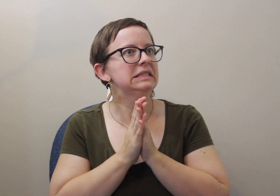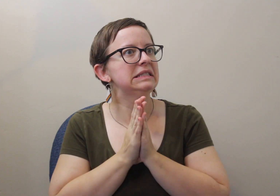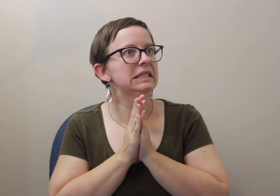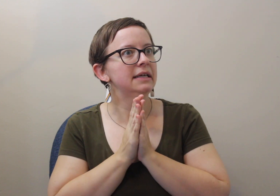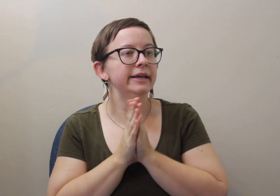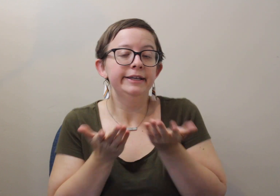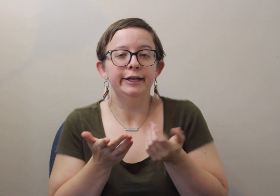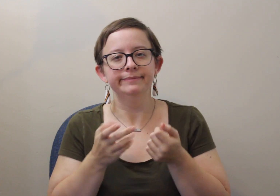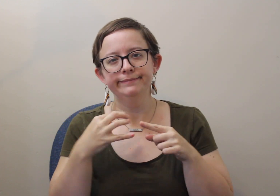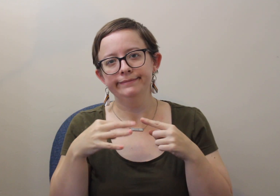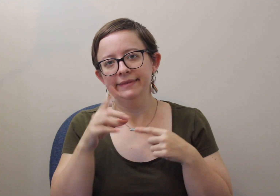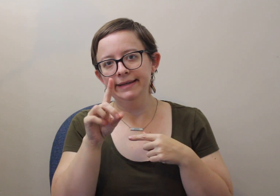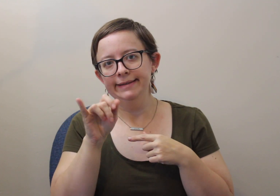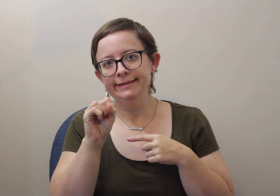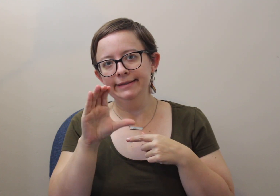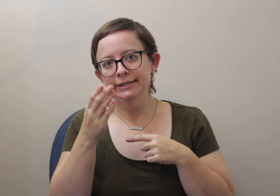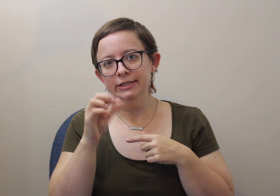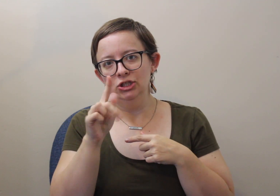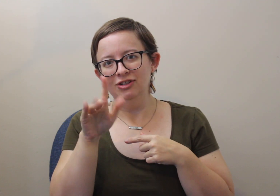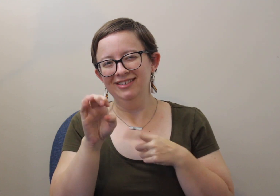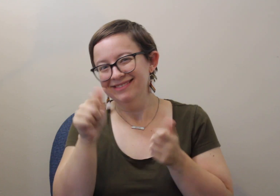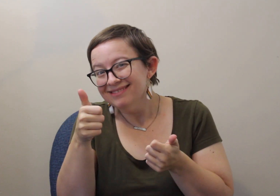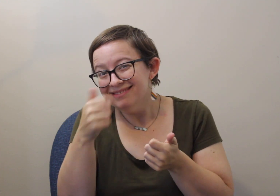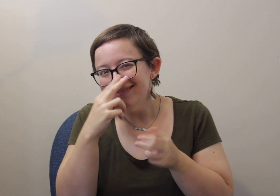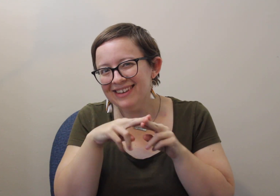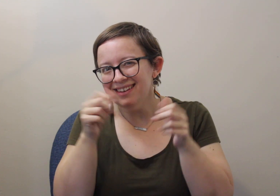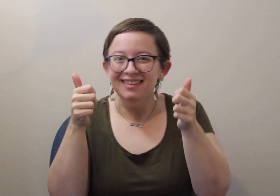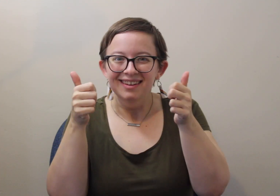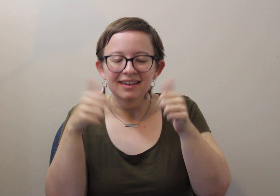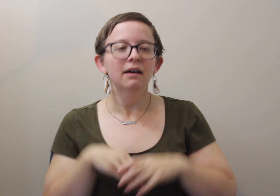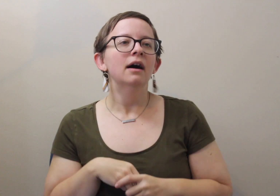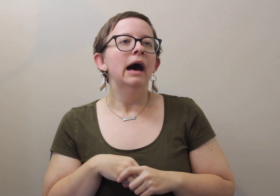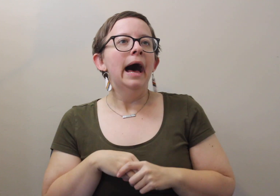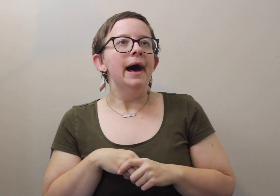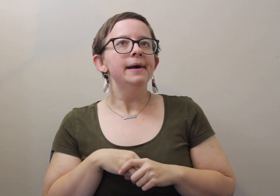What else? I mean obviously there's discharge which is fun!